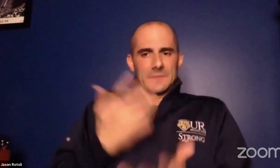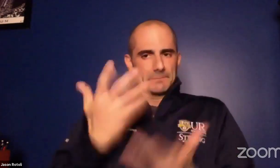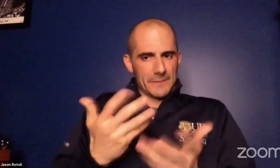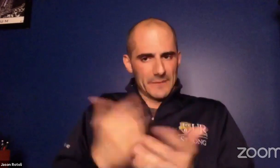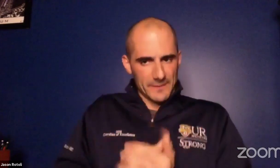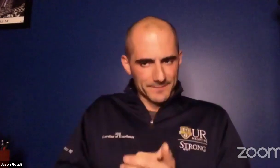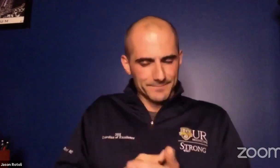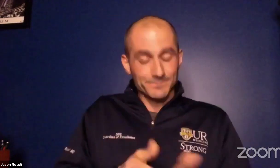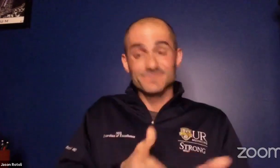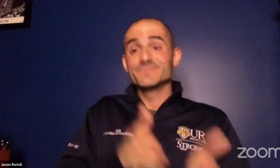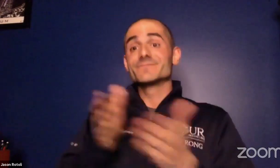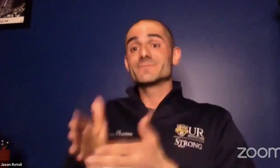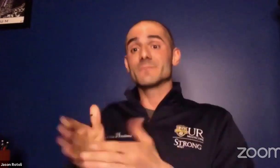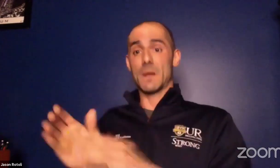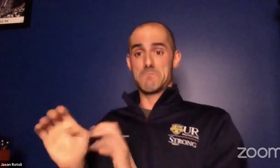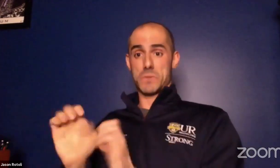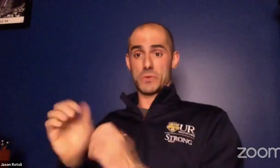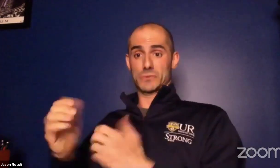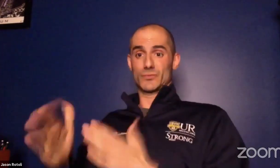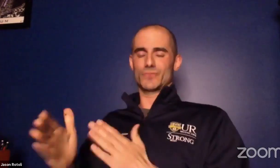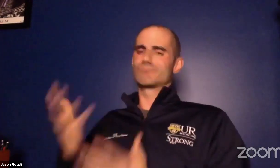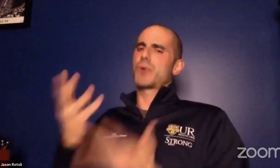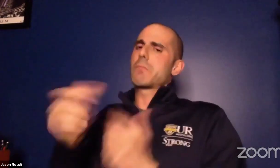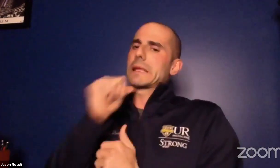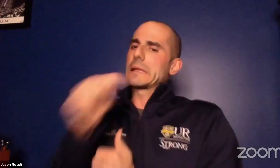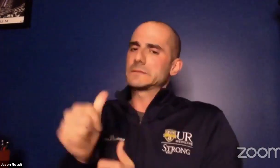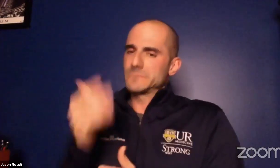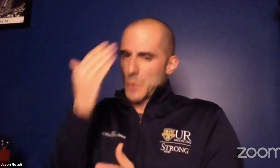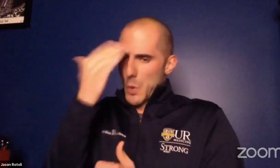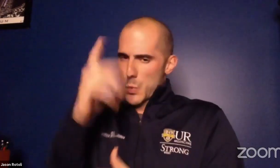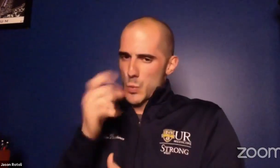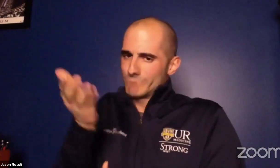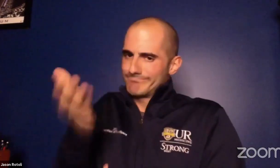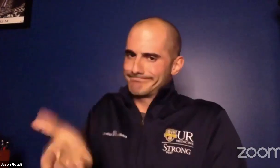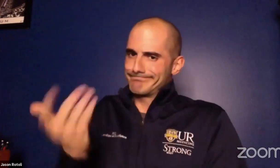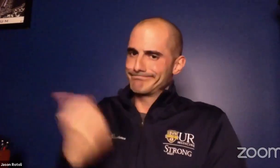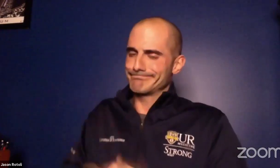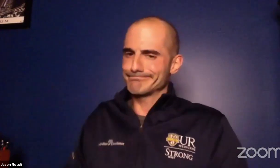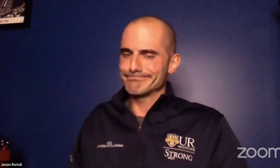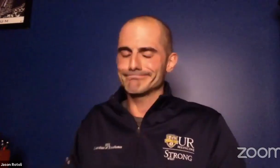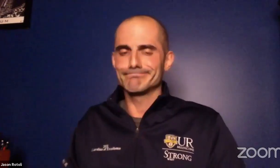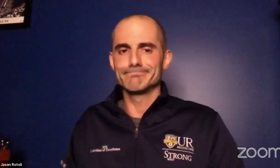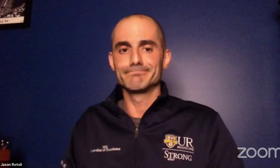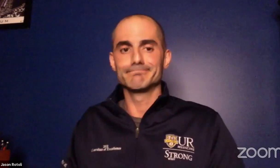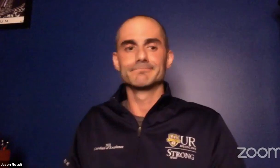we're talking about them. When you go to primary care physician of course you need an